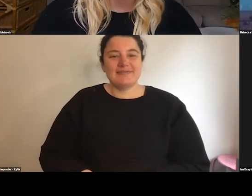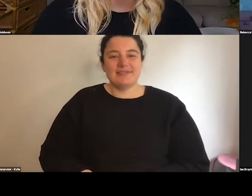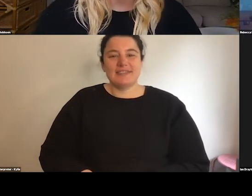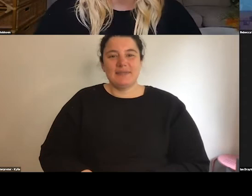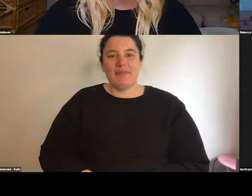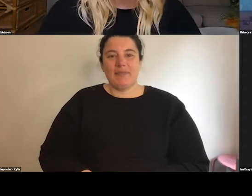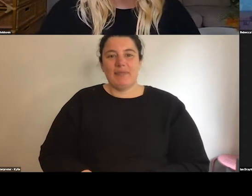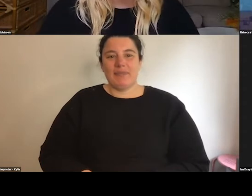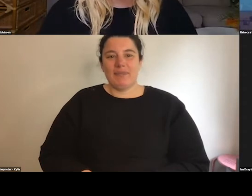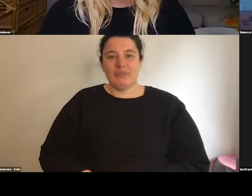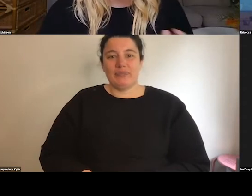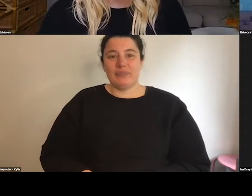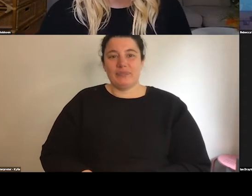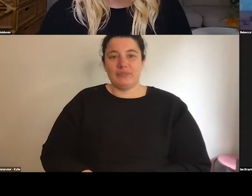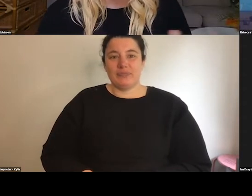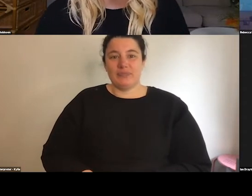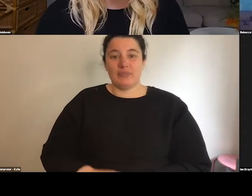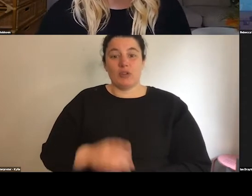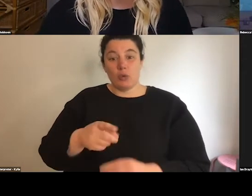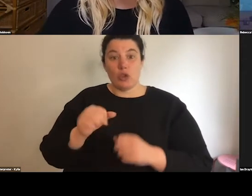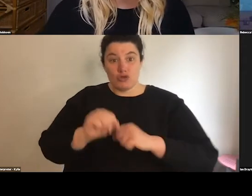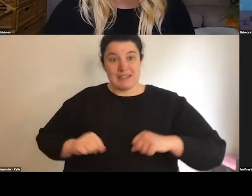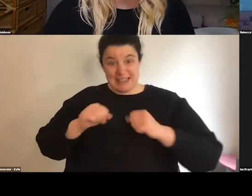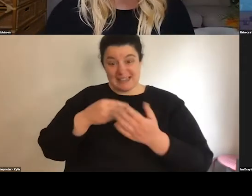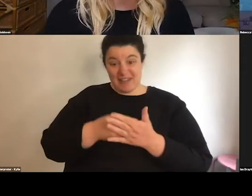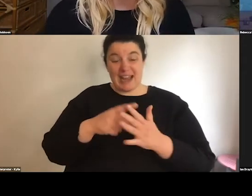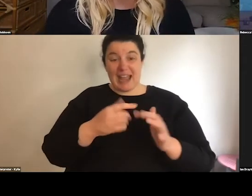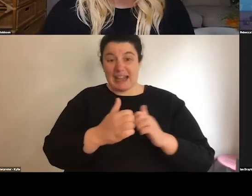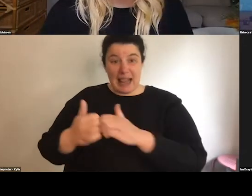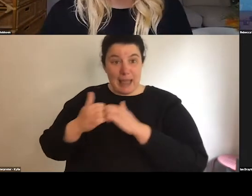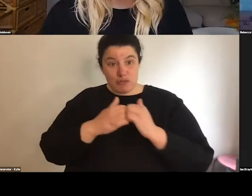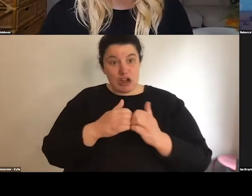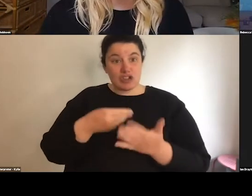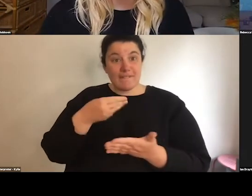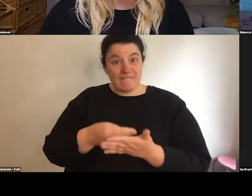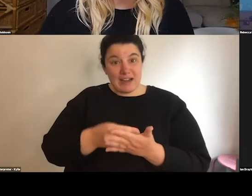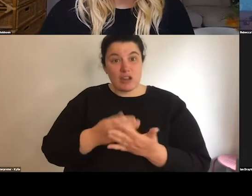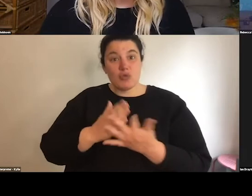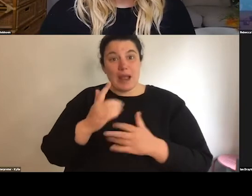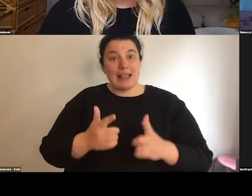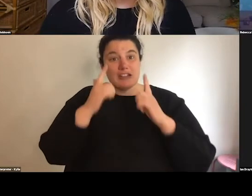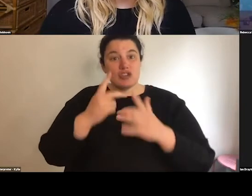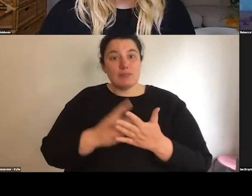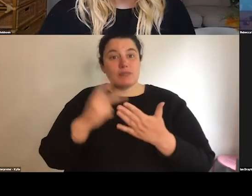from the resilience fund but also through a collaboration fund and a secondment through our leadership programs